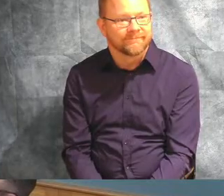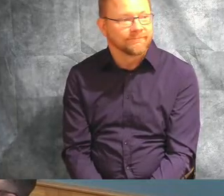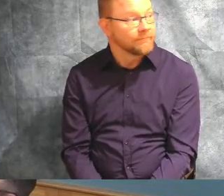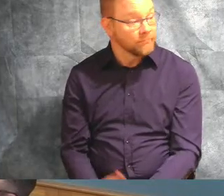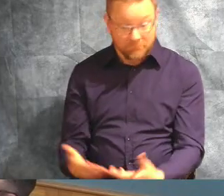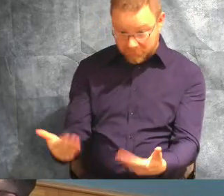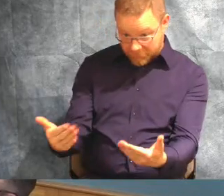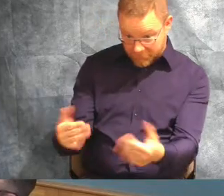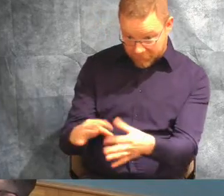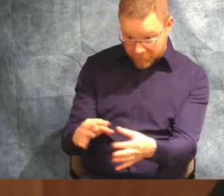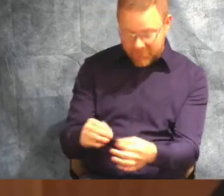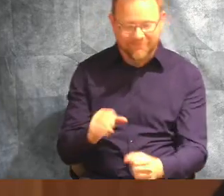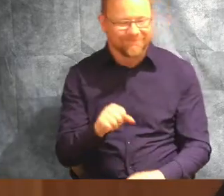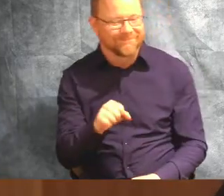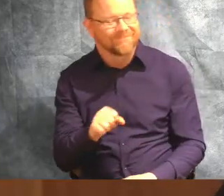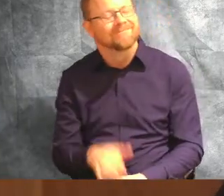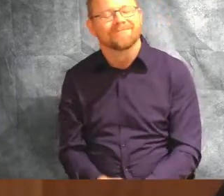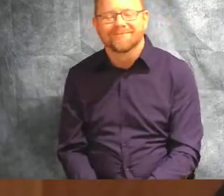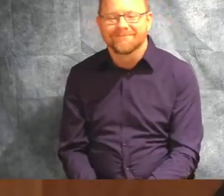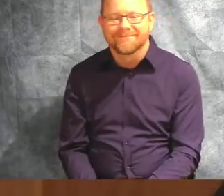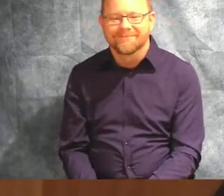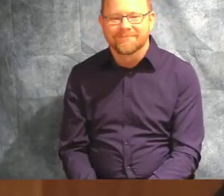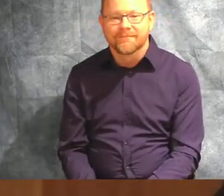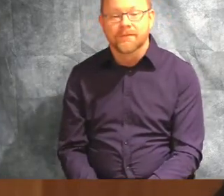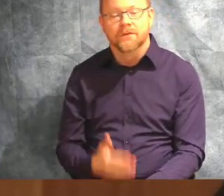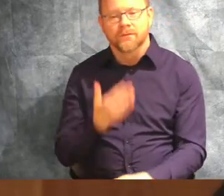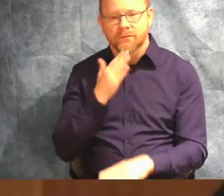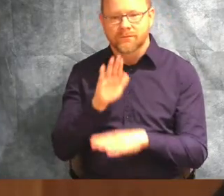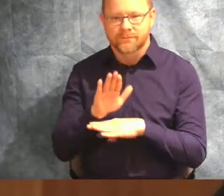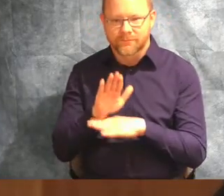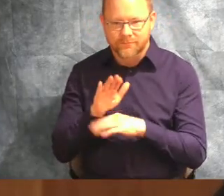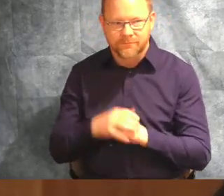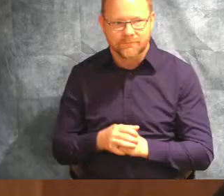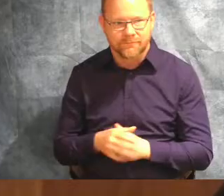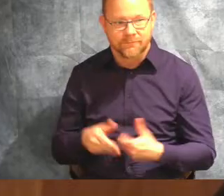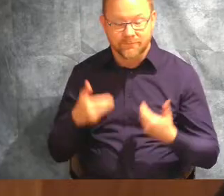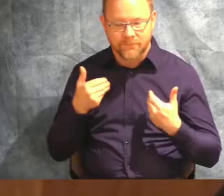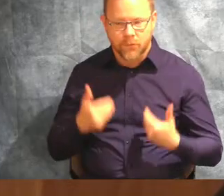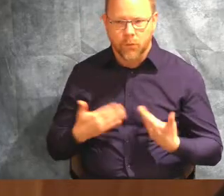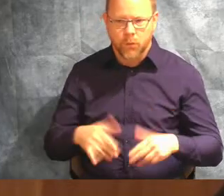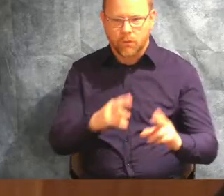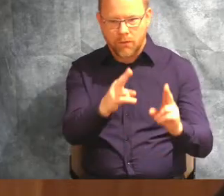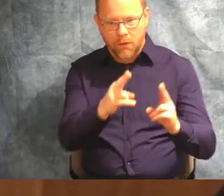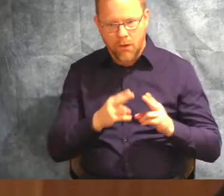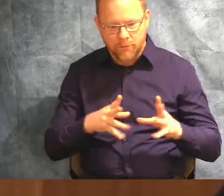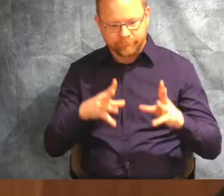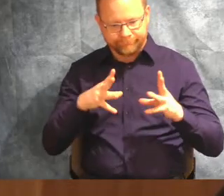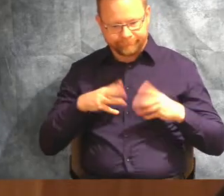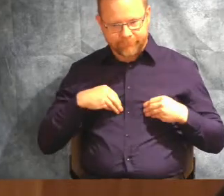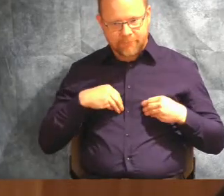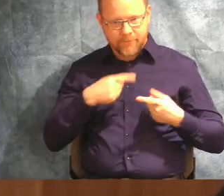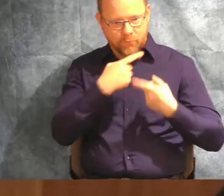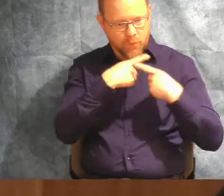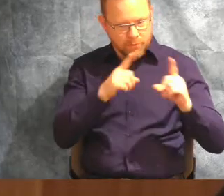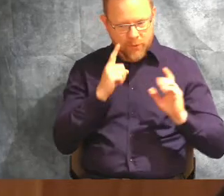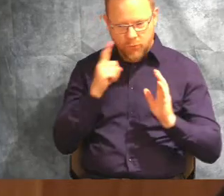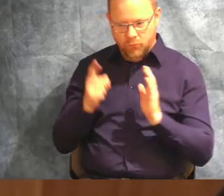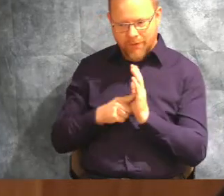say something? Yes. good afternoon. I am honored to accept this proclamation recognizing May 14th,